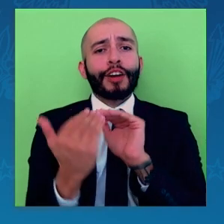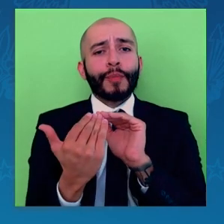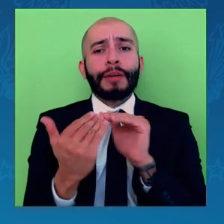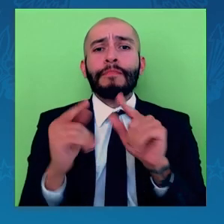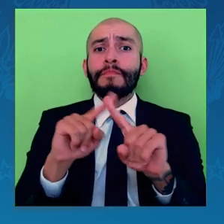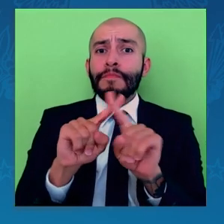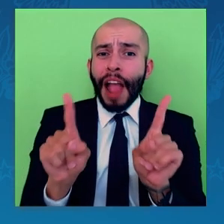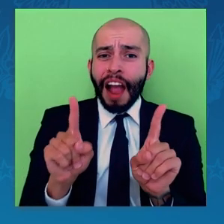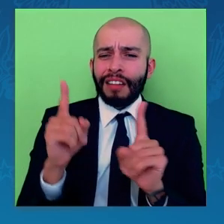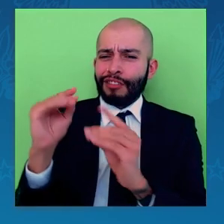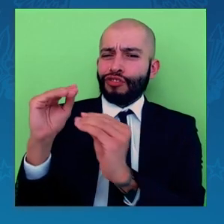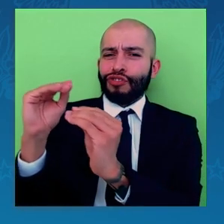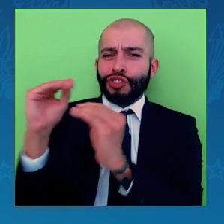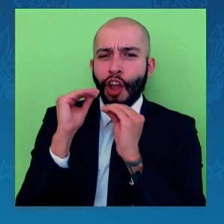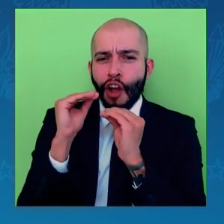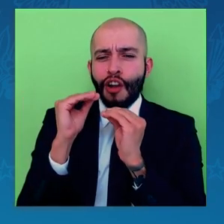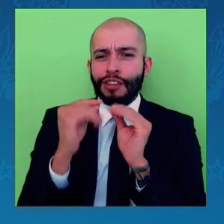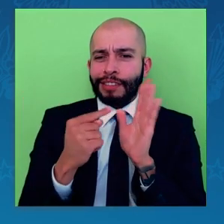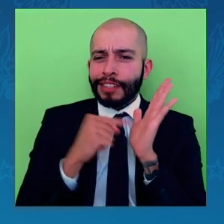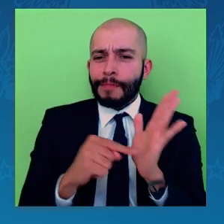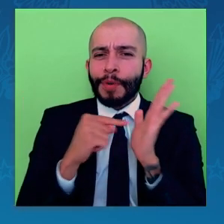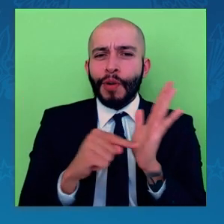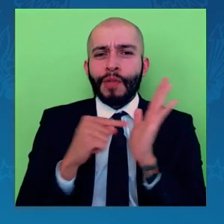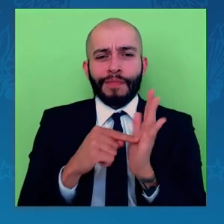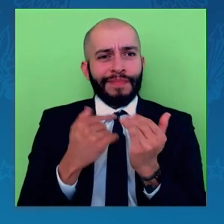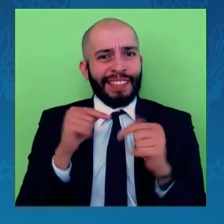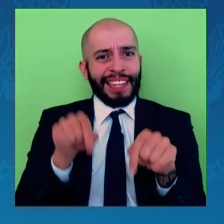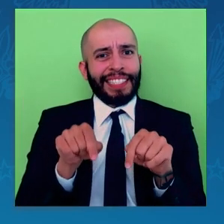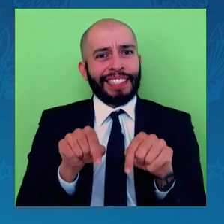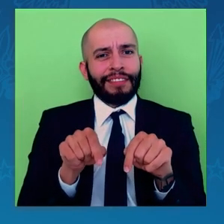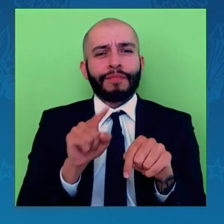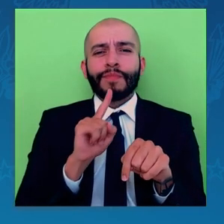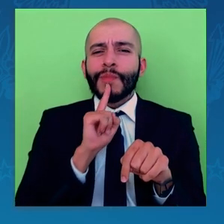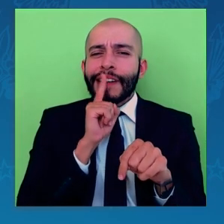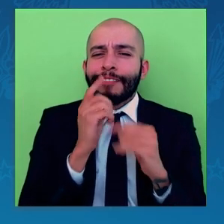that we make to one another. Now, today, I see that spirit reflected in the work